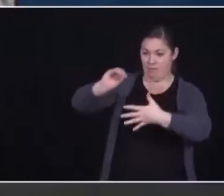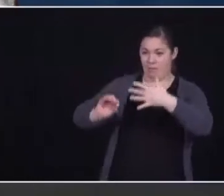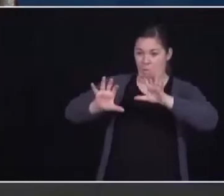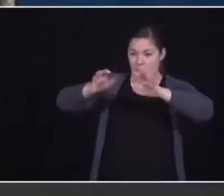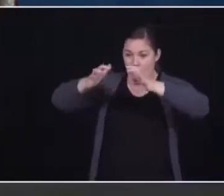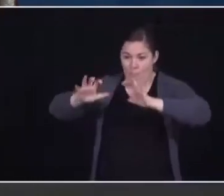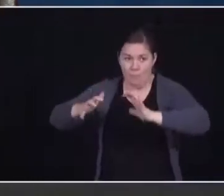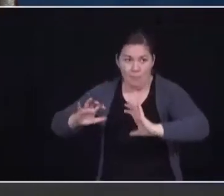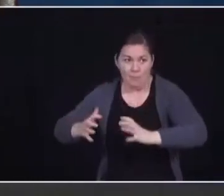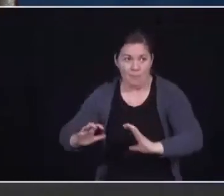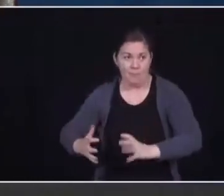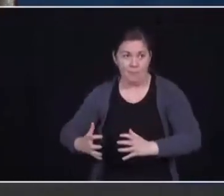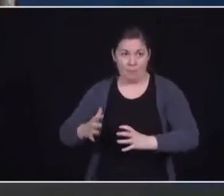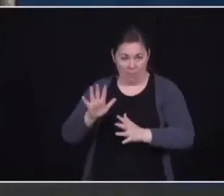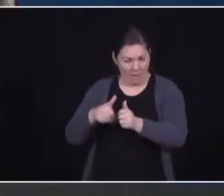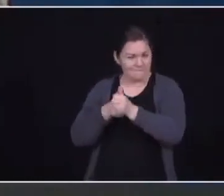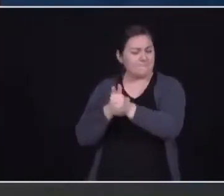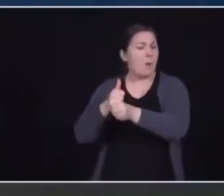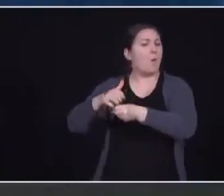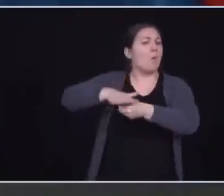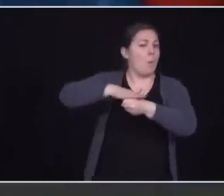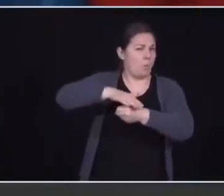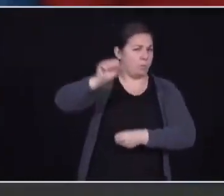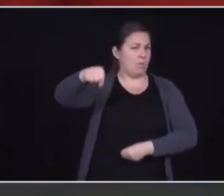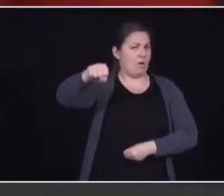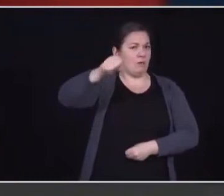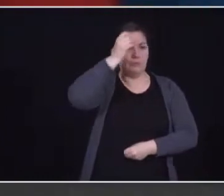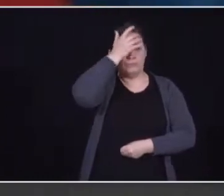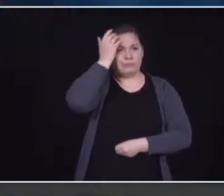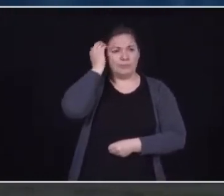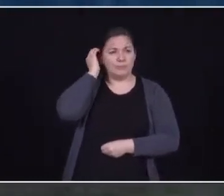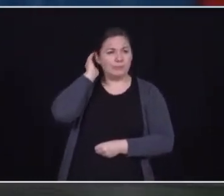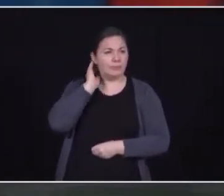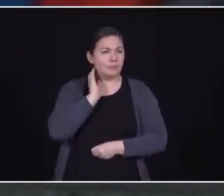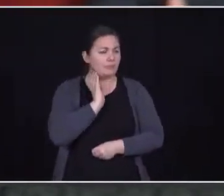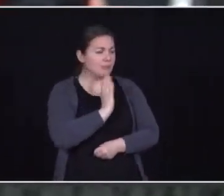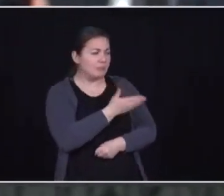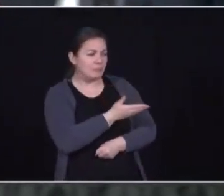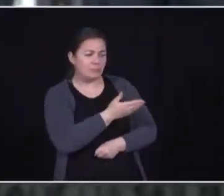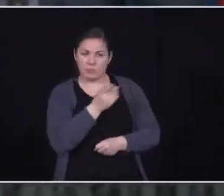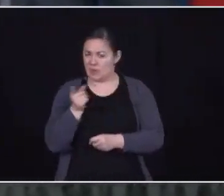province for prioritization they will be directing vaccine to the most risky within that priority group.